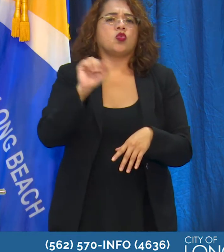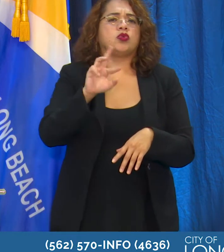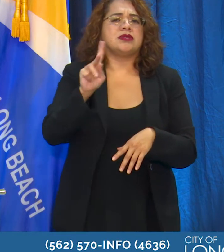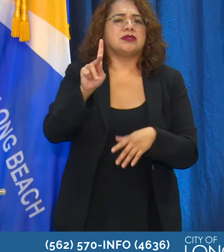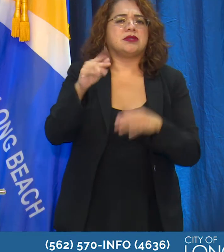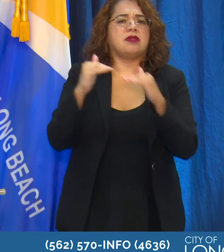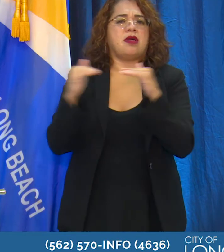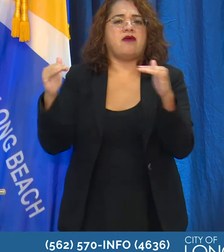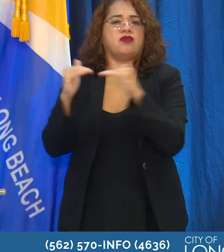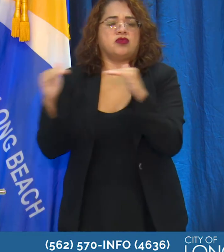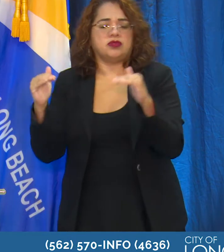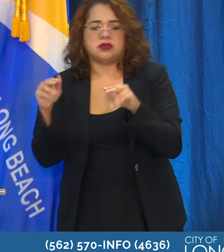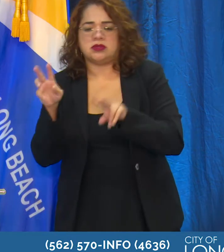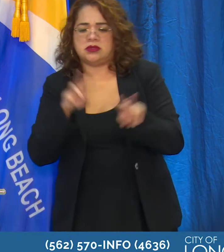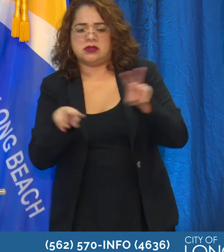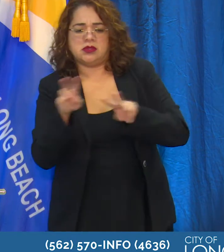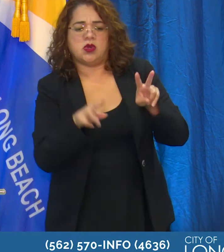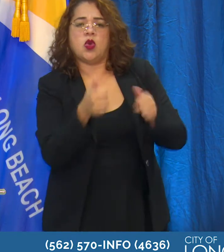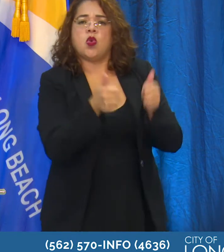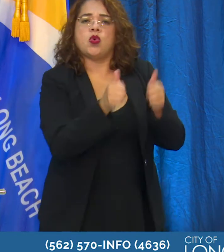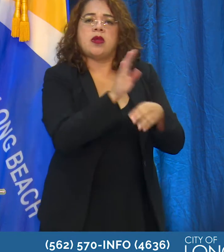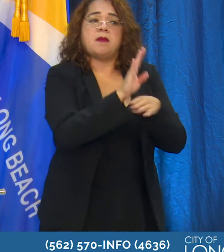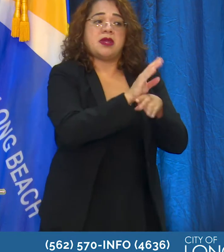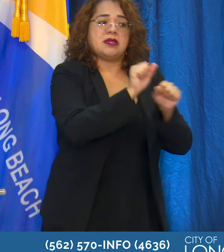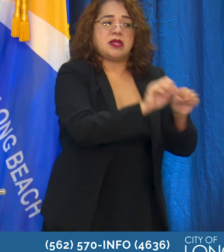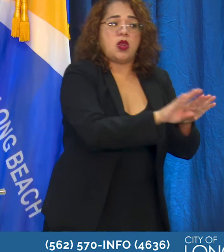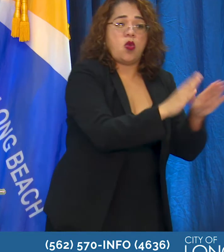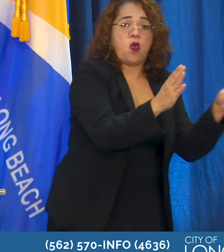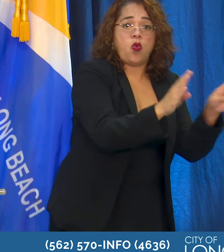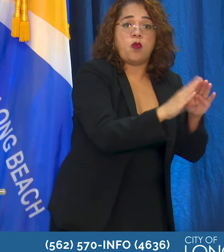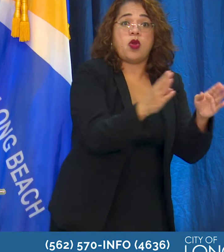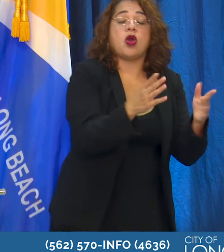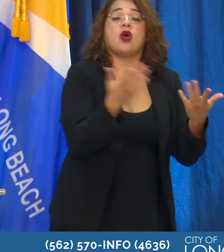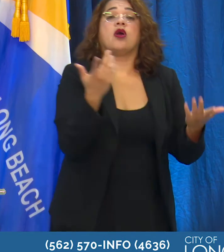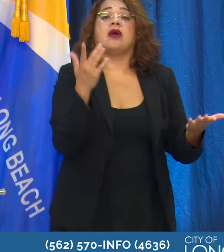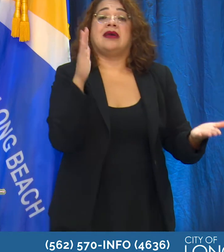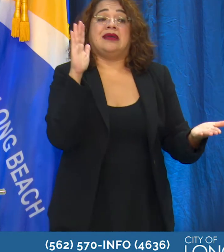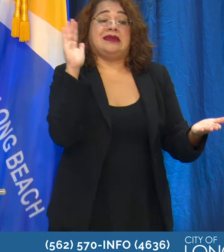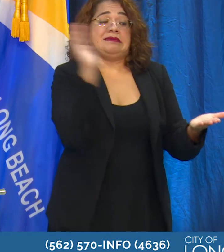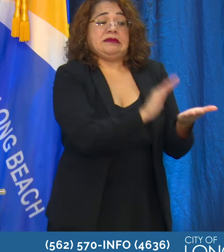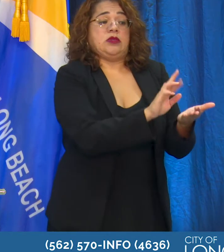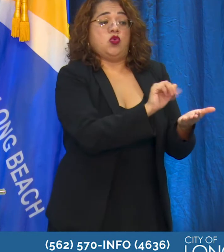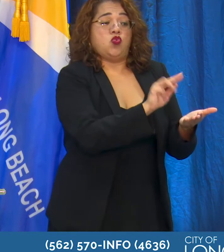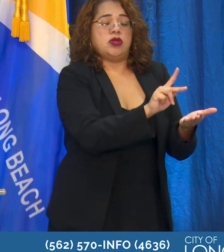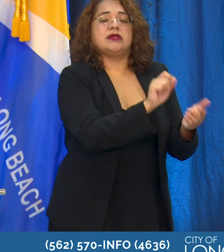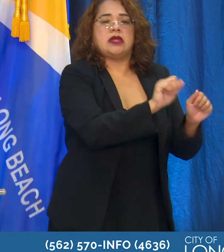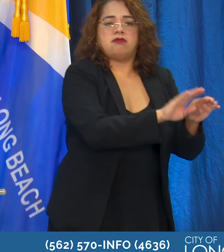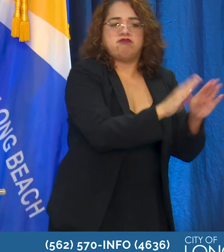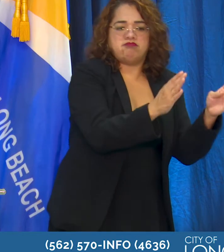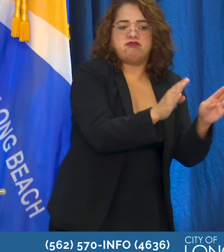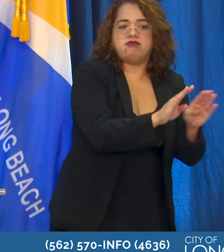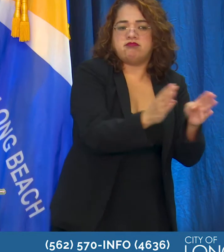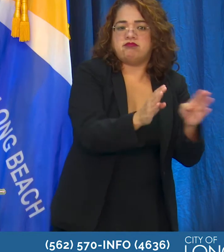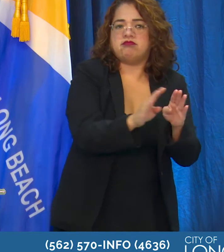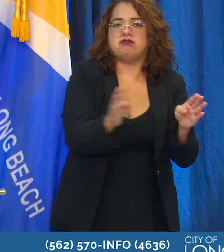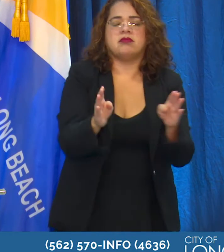that could open so we'll be focusing on those that have the least risk and then really sort of moving through that way.